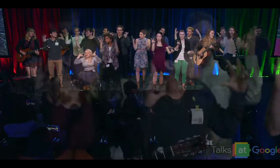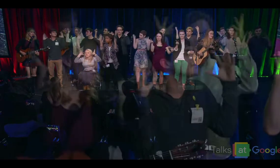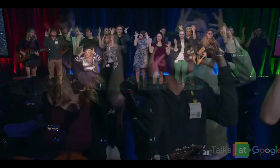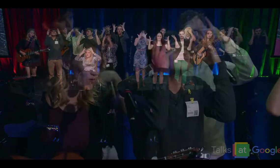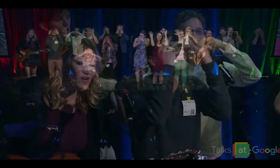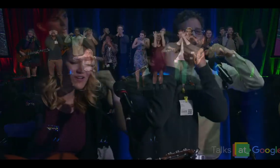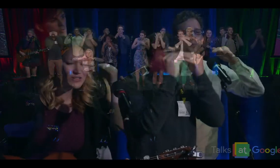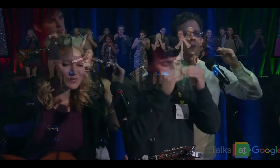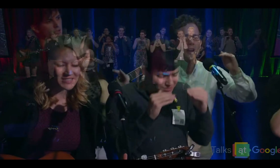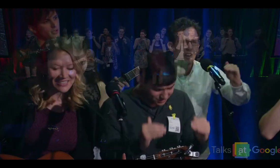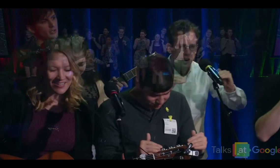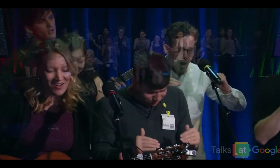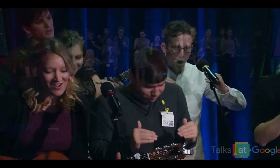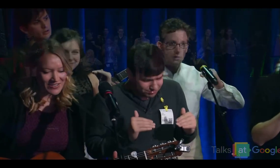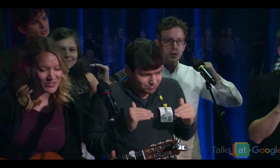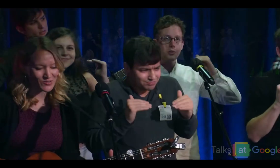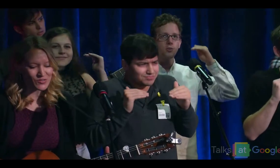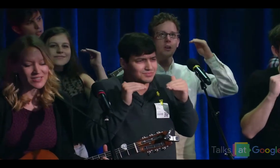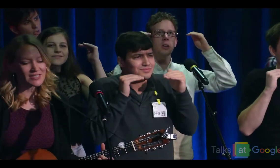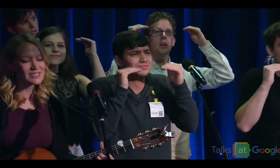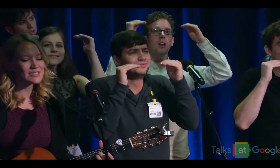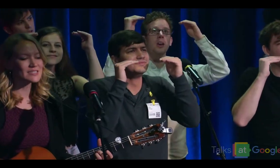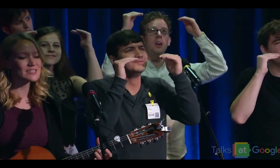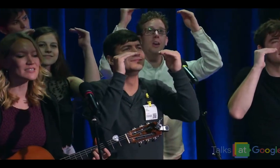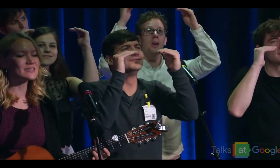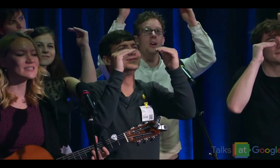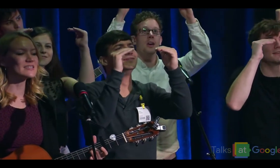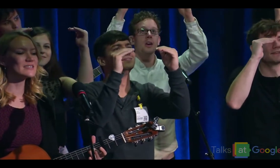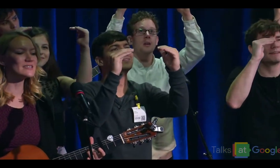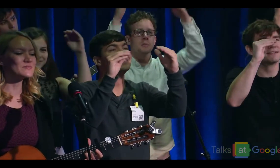of the world beyond her dreams